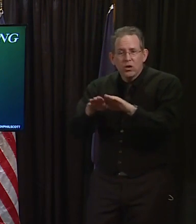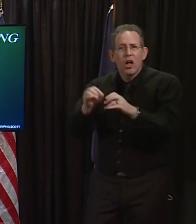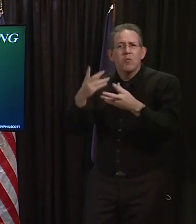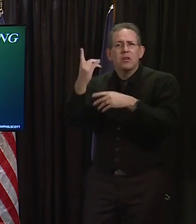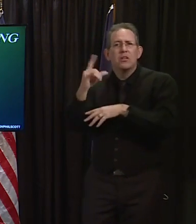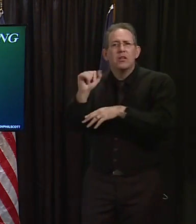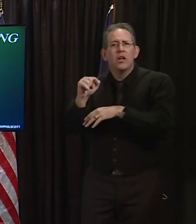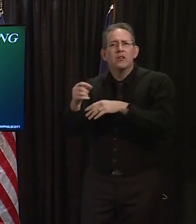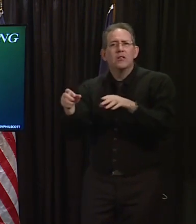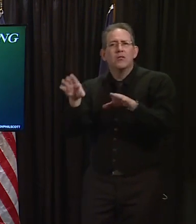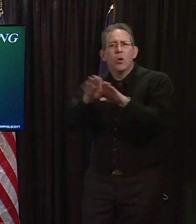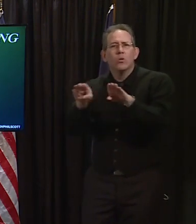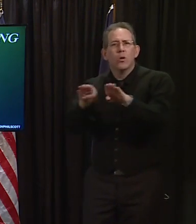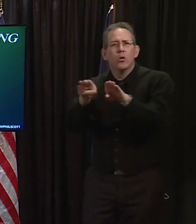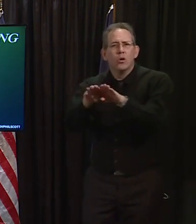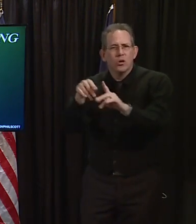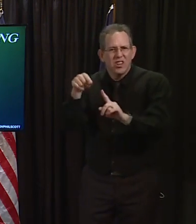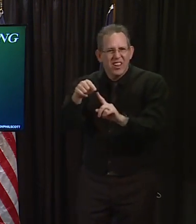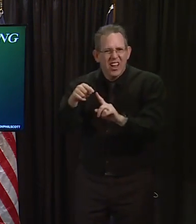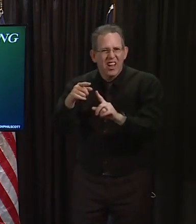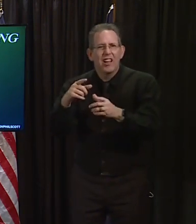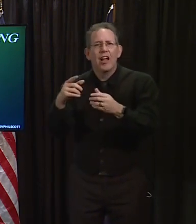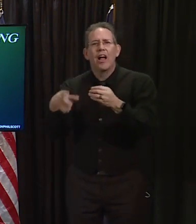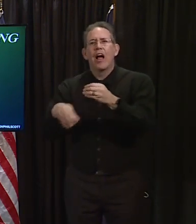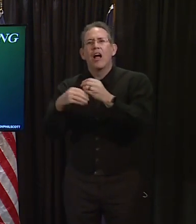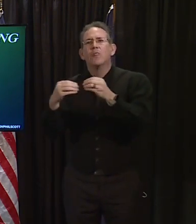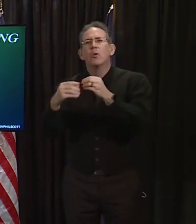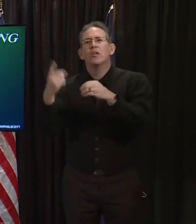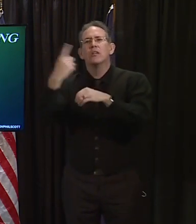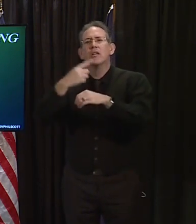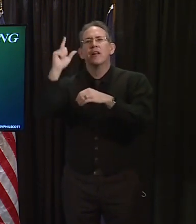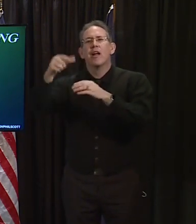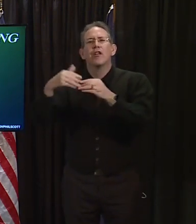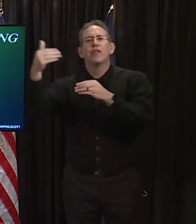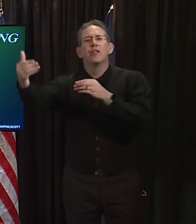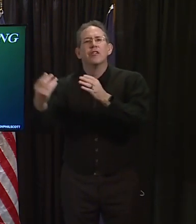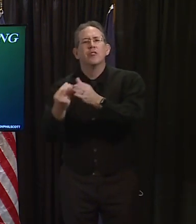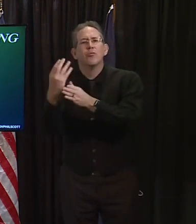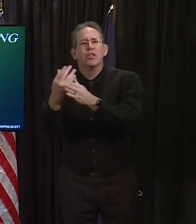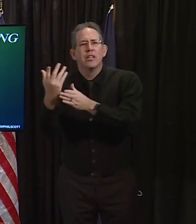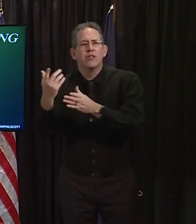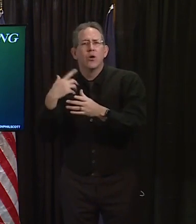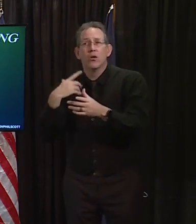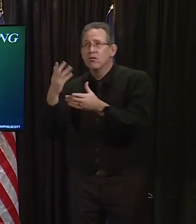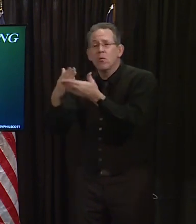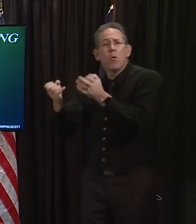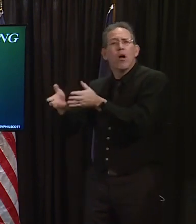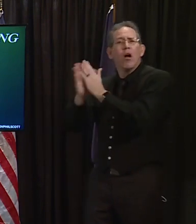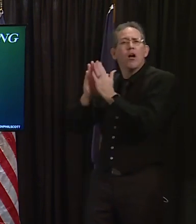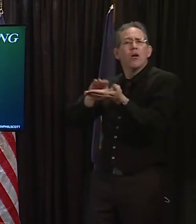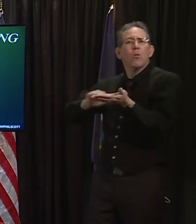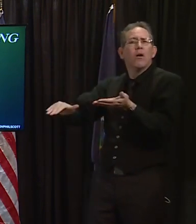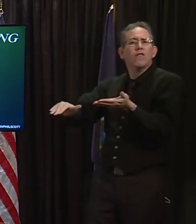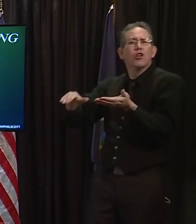The waiver process will begin later this month. The waiver process as outlined in our regulation and is designed to be implemented in the